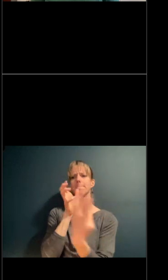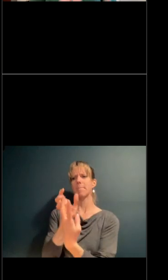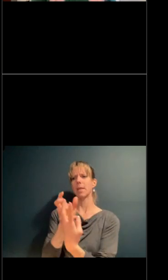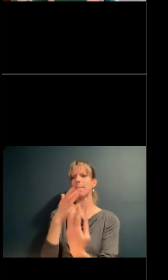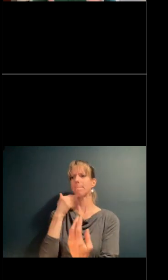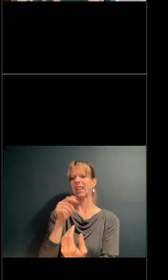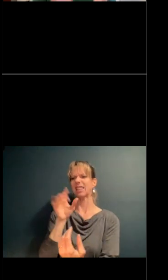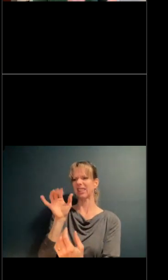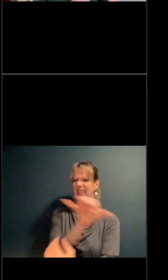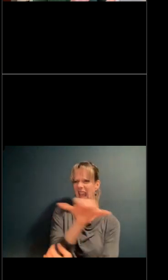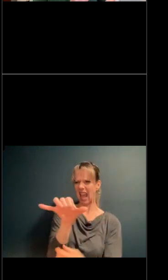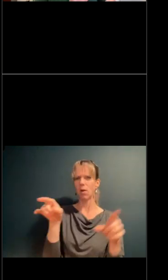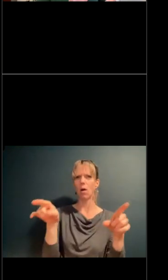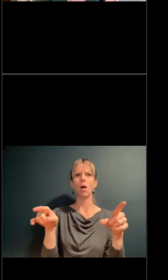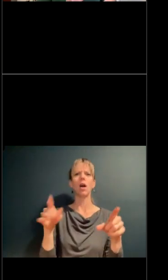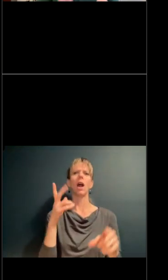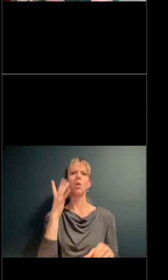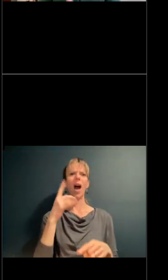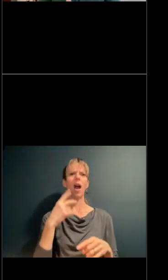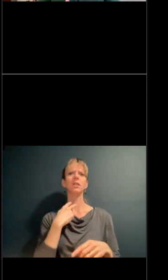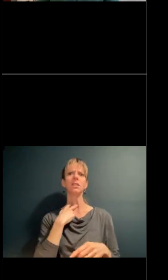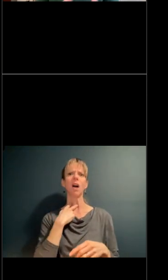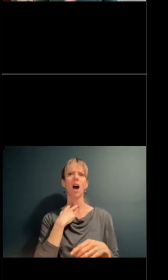Why are you stuck where you are? Where might you go next when